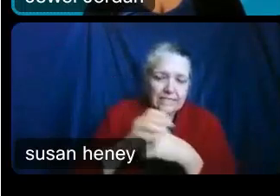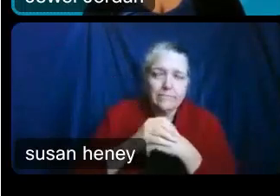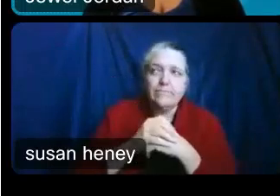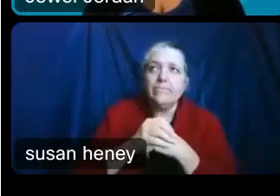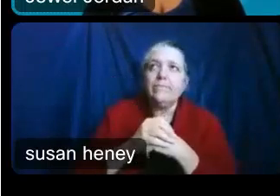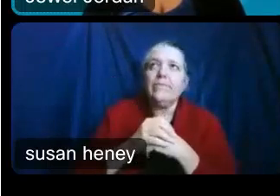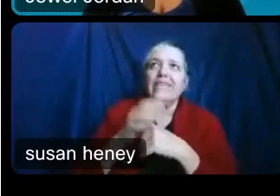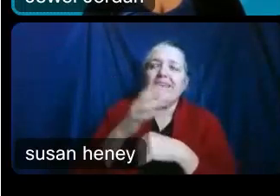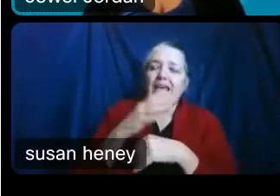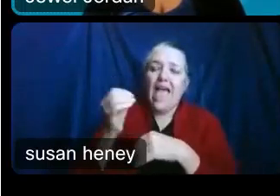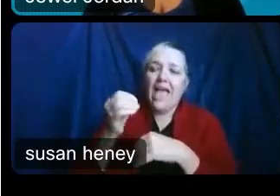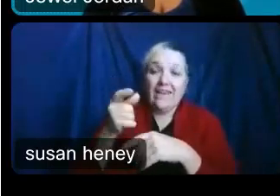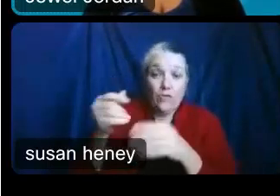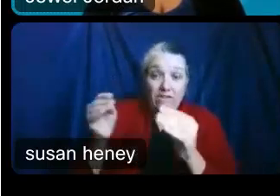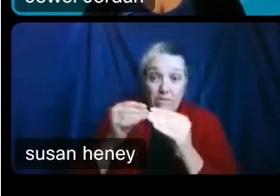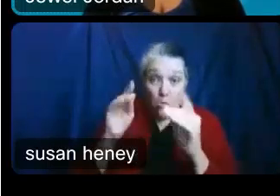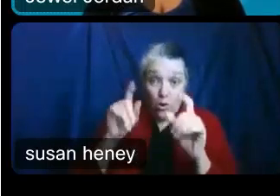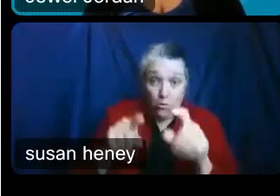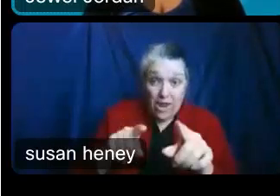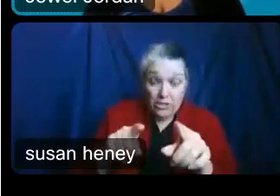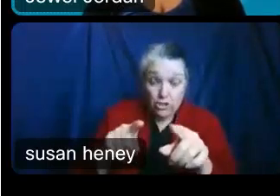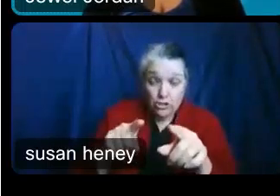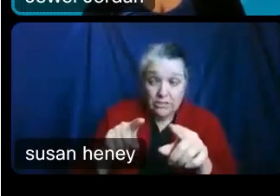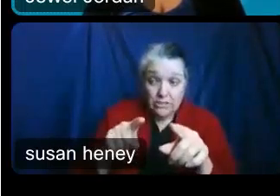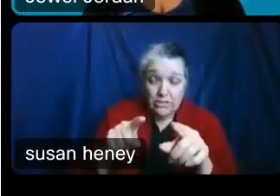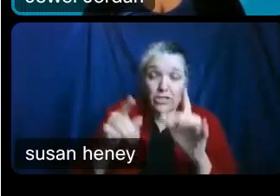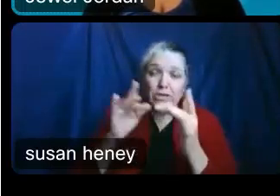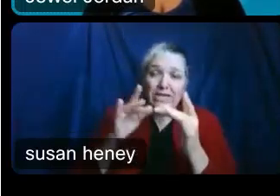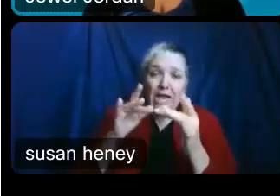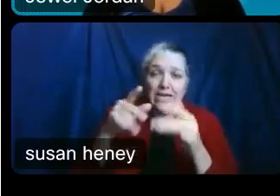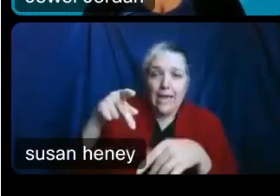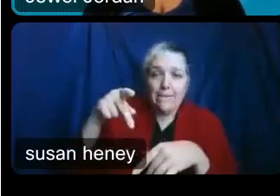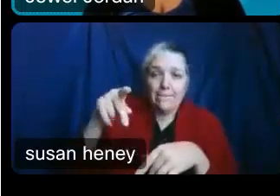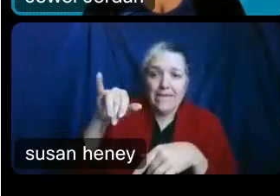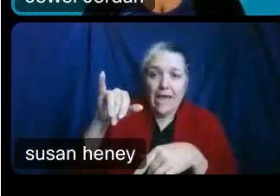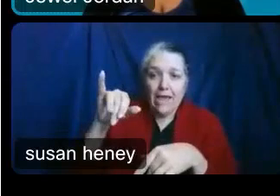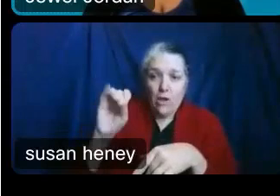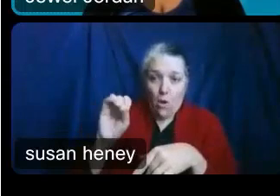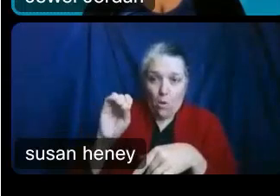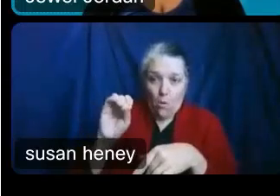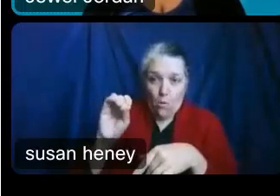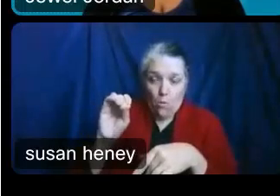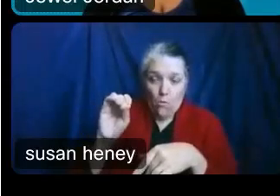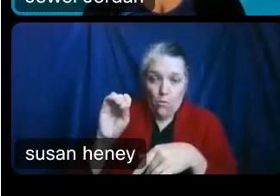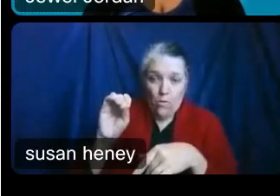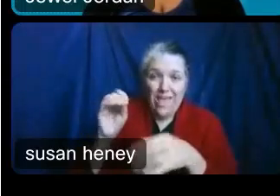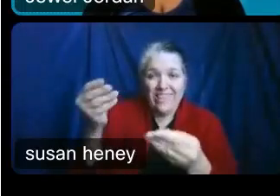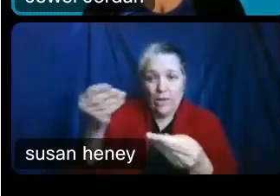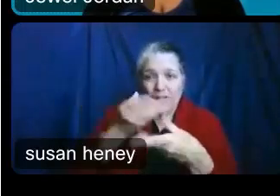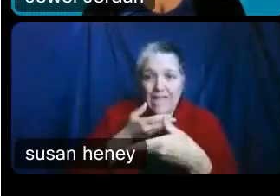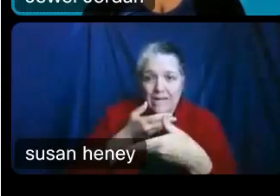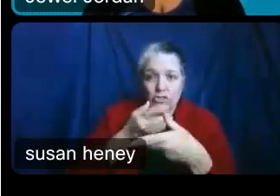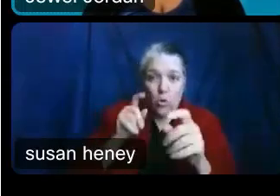if you have any further questions to contact PIO and they will get your question to us